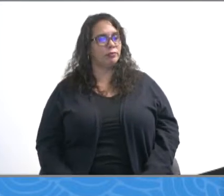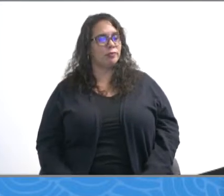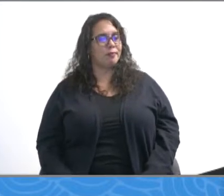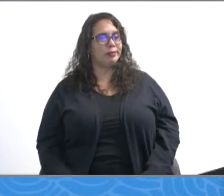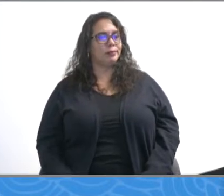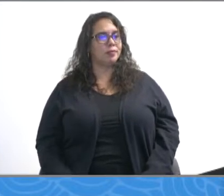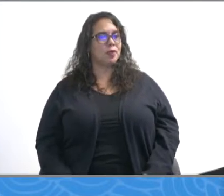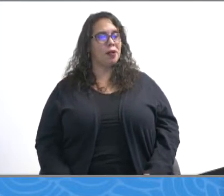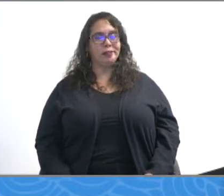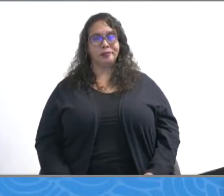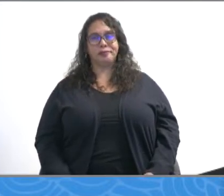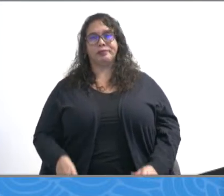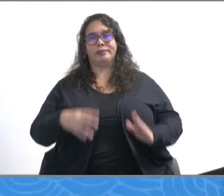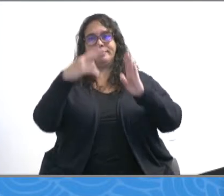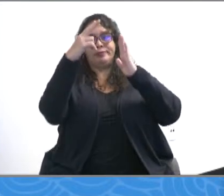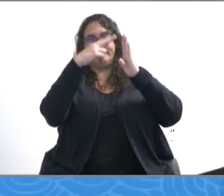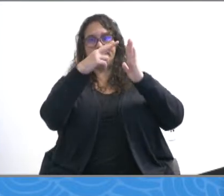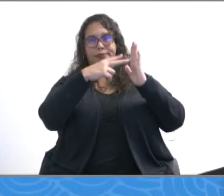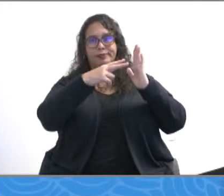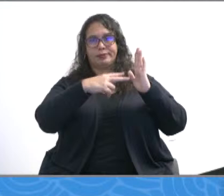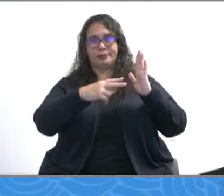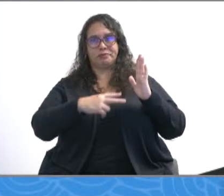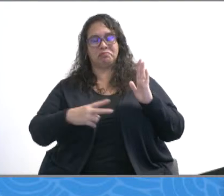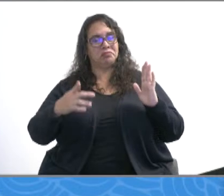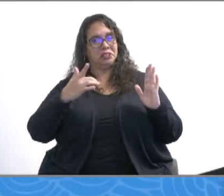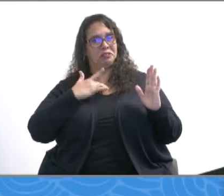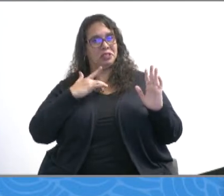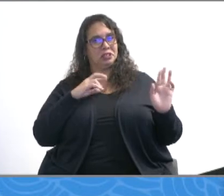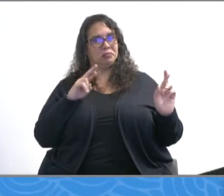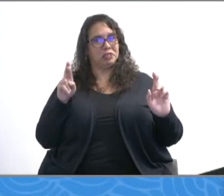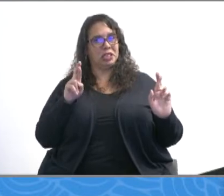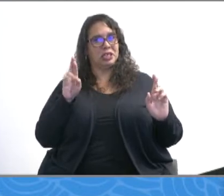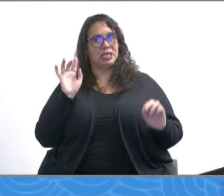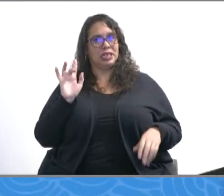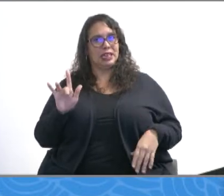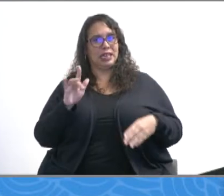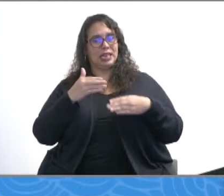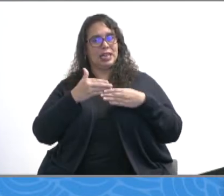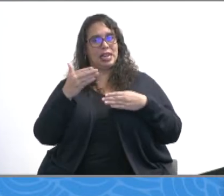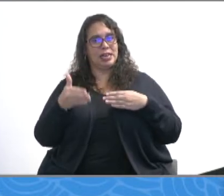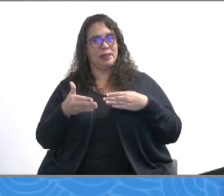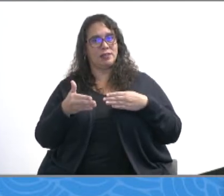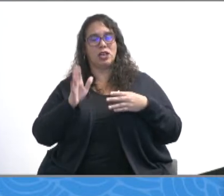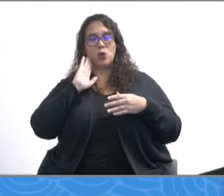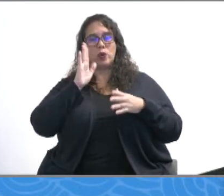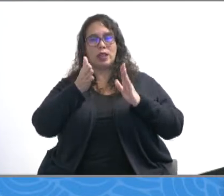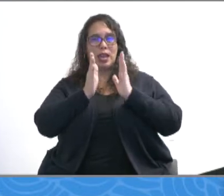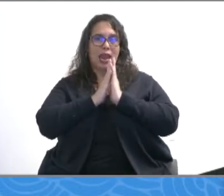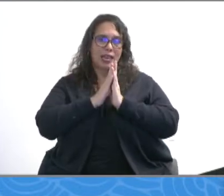So once I've read through that, and I feel like I'm ready, I'll hit next. It will ask me a couple of questions,